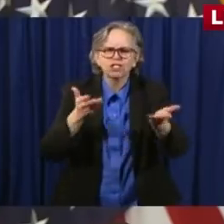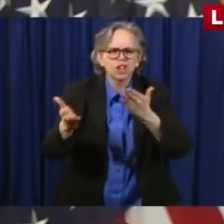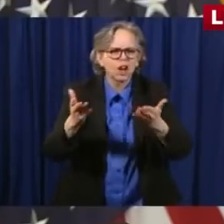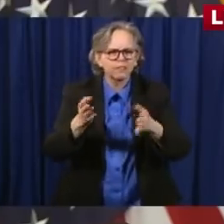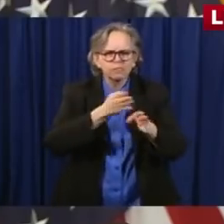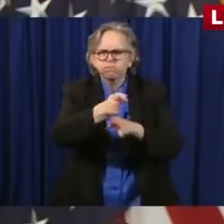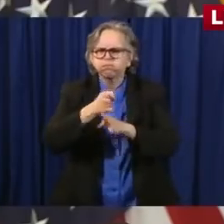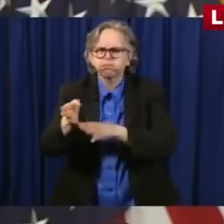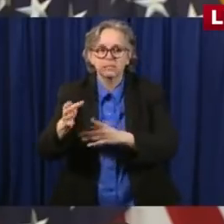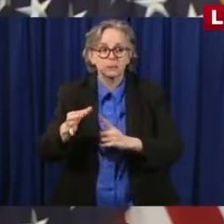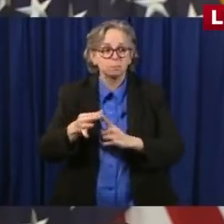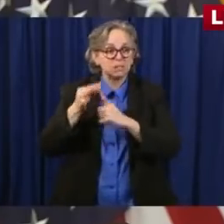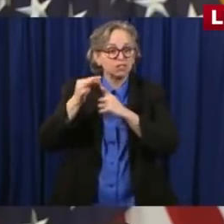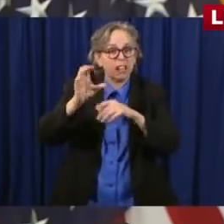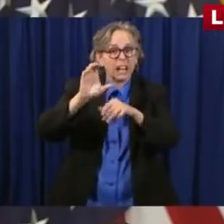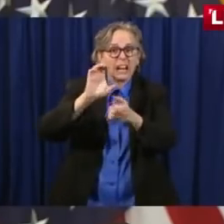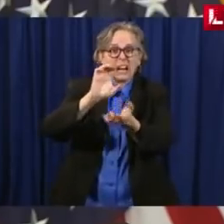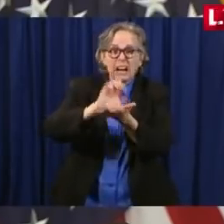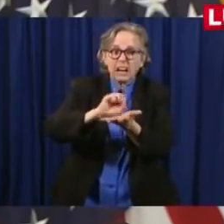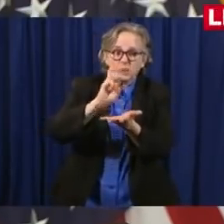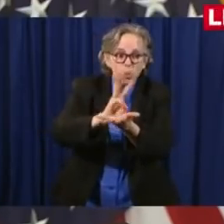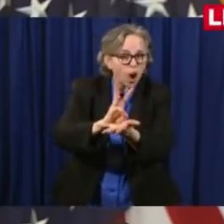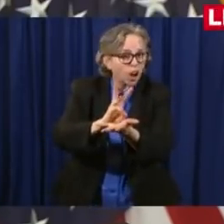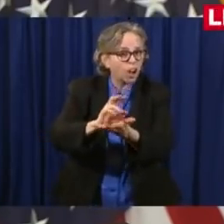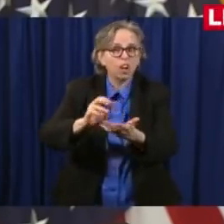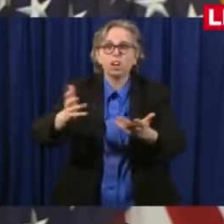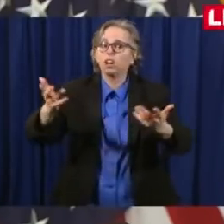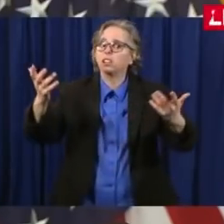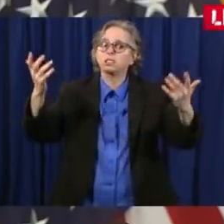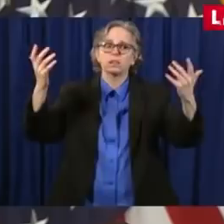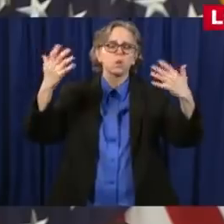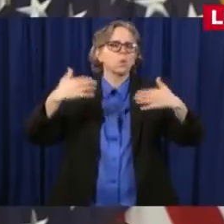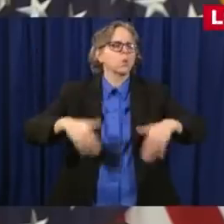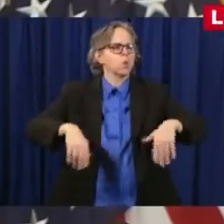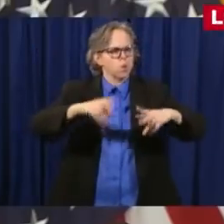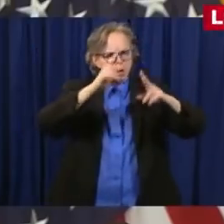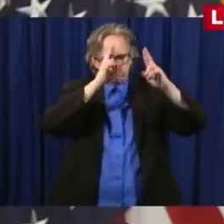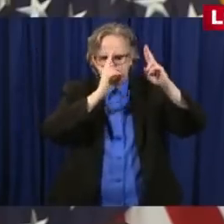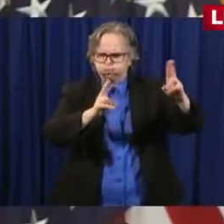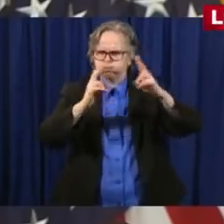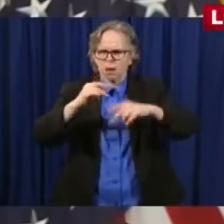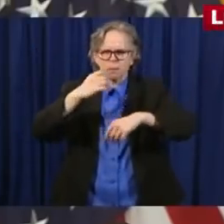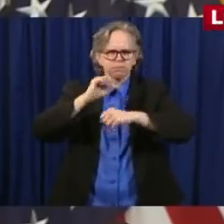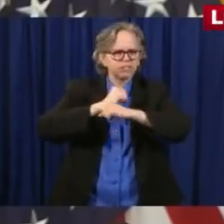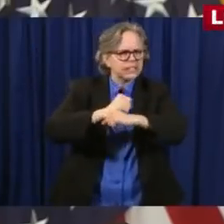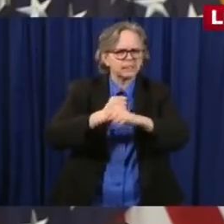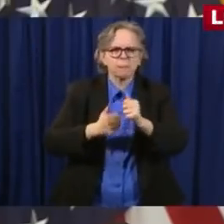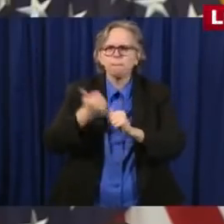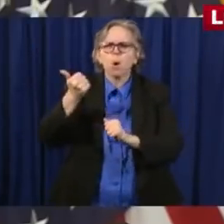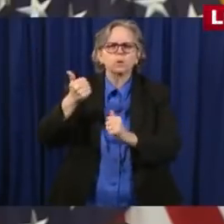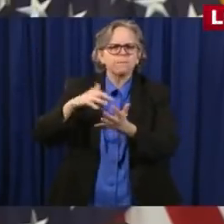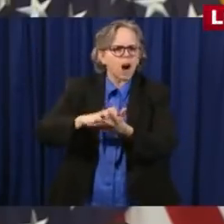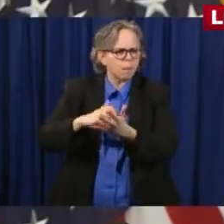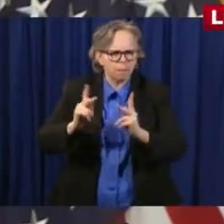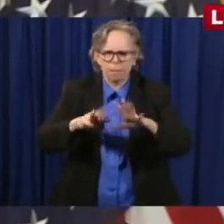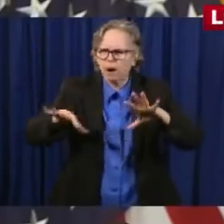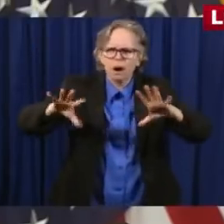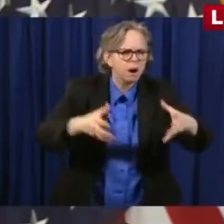I WANT TO ACKNOWLEDGE ALL OF THOSE WHO WORK IN THE CHILDREN’S SERVICES FIELD. ESPECIALLY OUR CASEWORKERS.